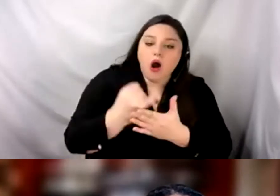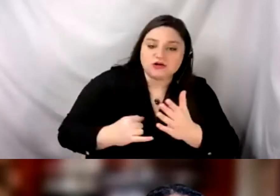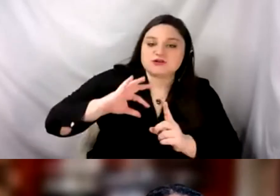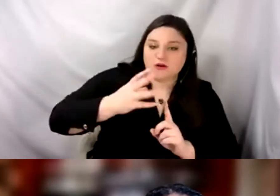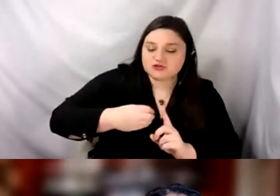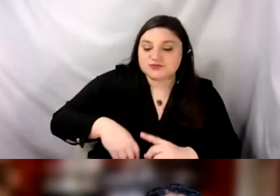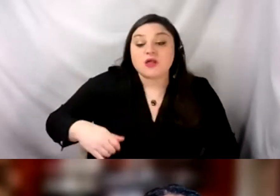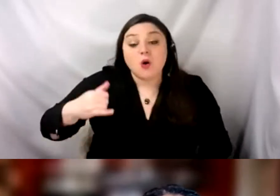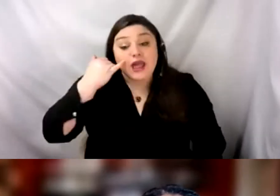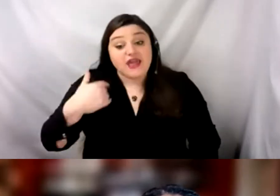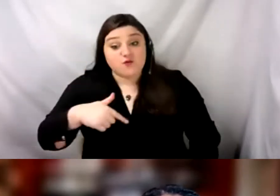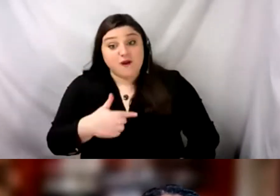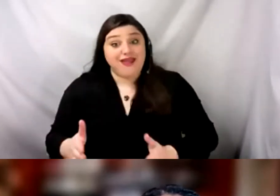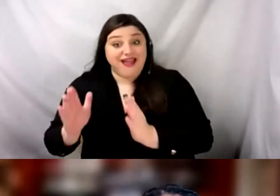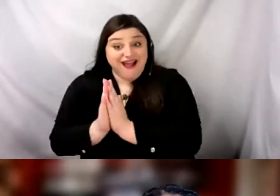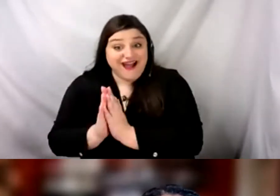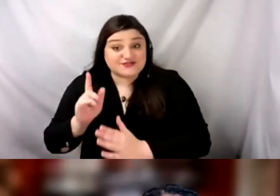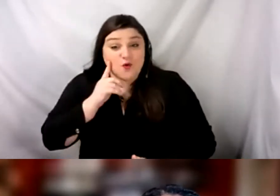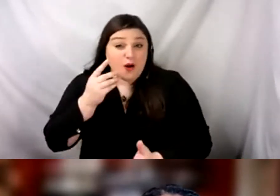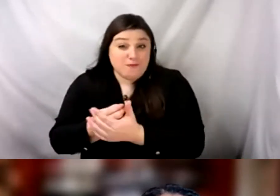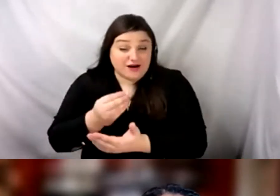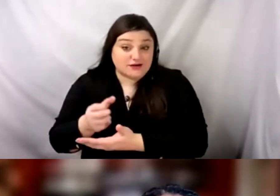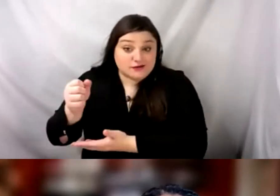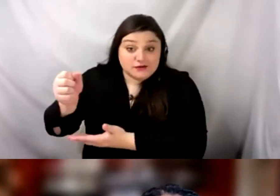if we were, what can you, can you give us any advice on where